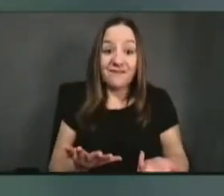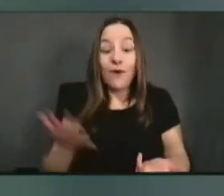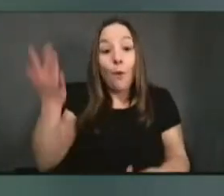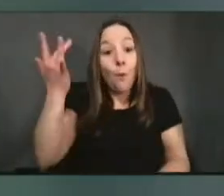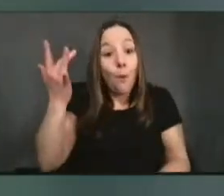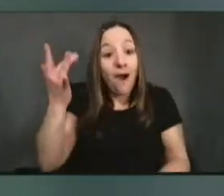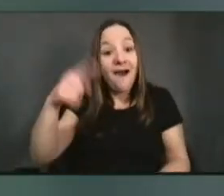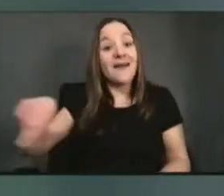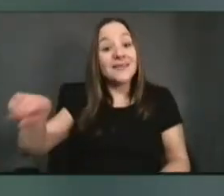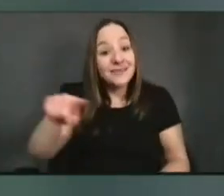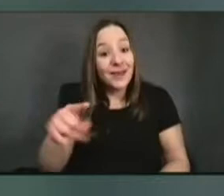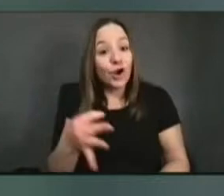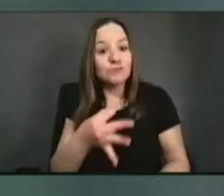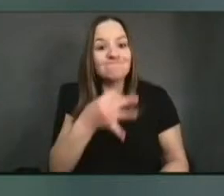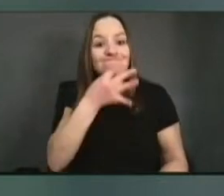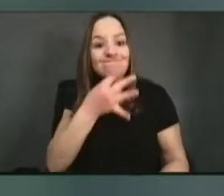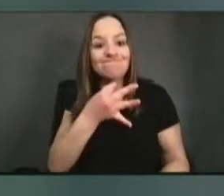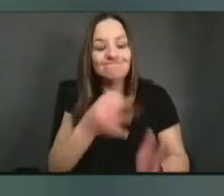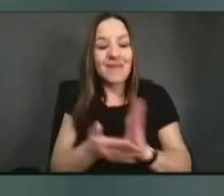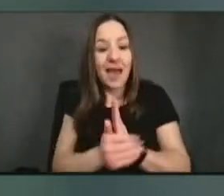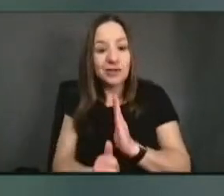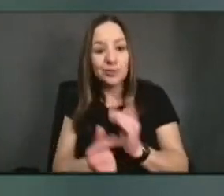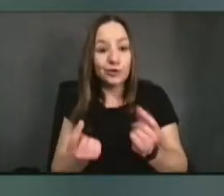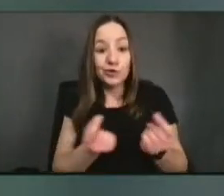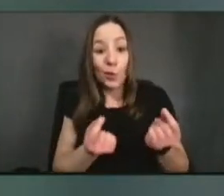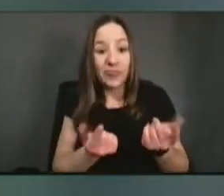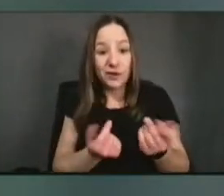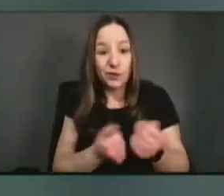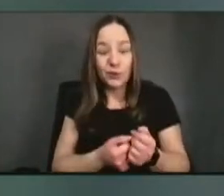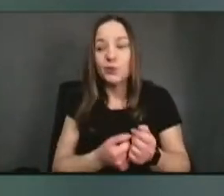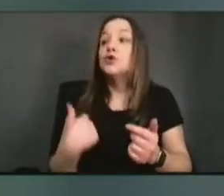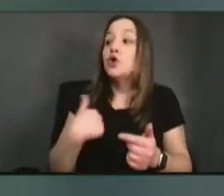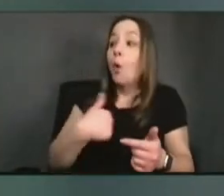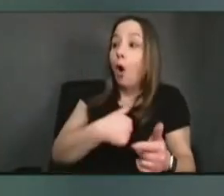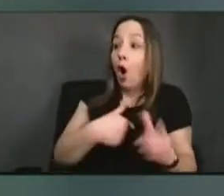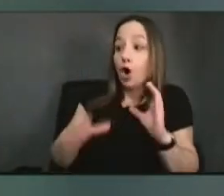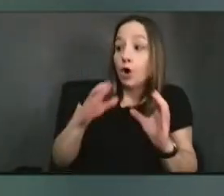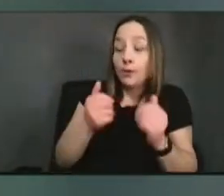Chance nor should be because there are experts in what they